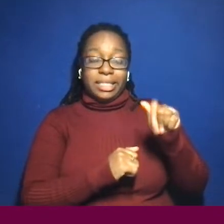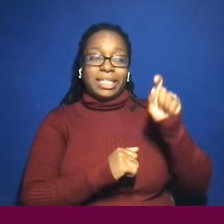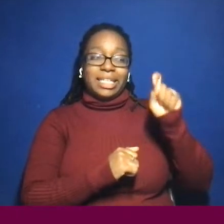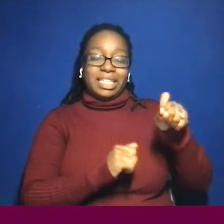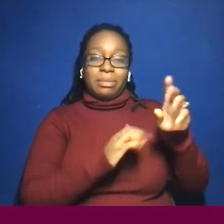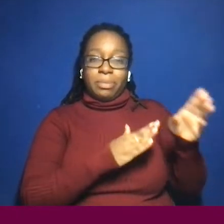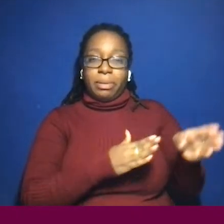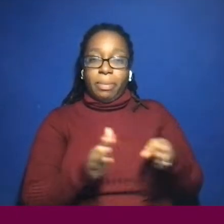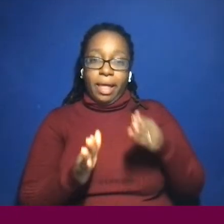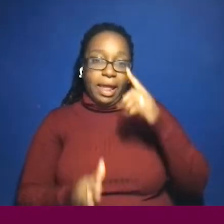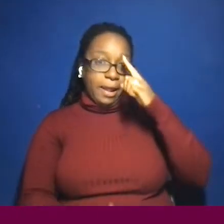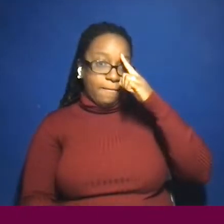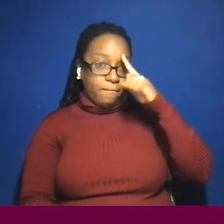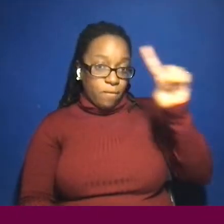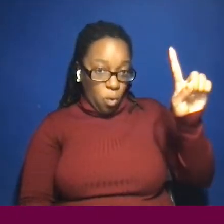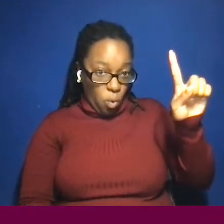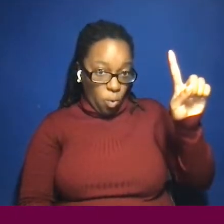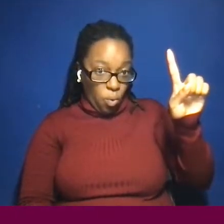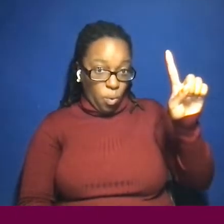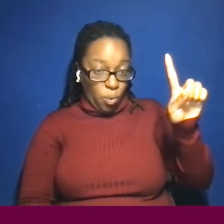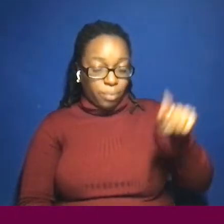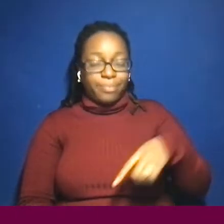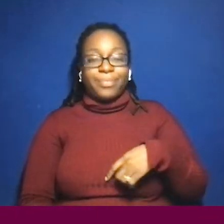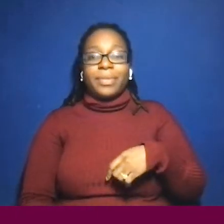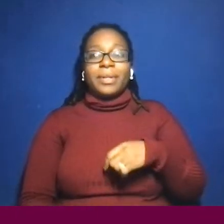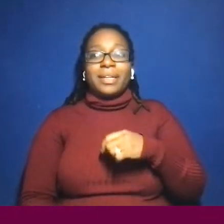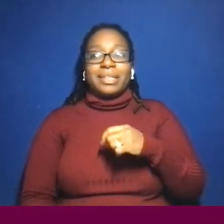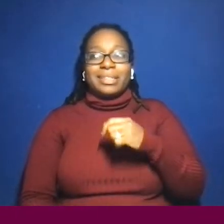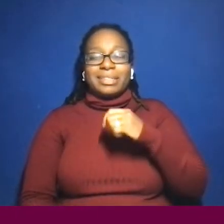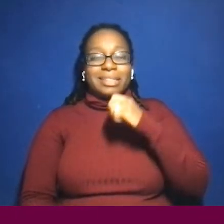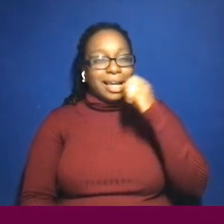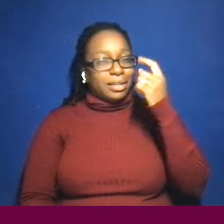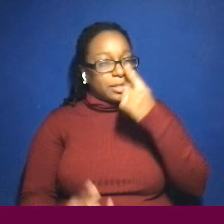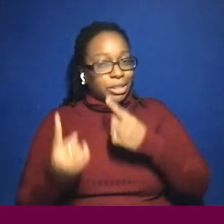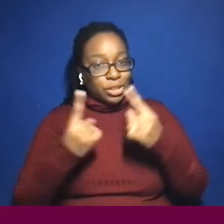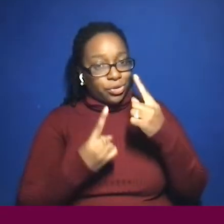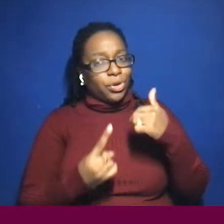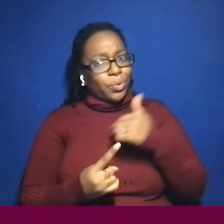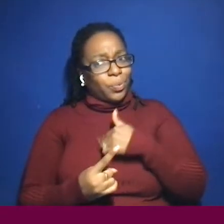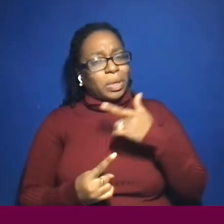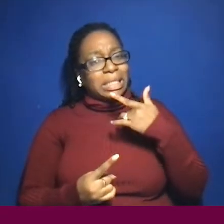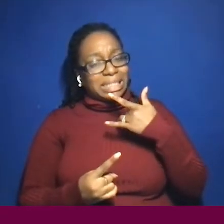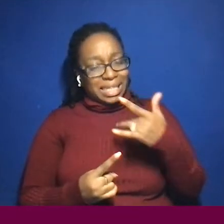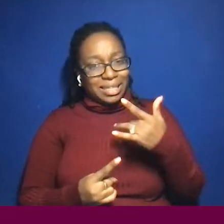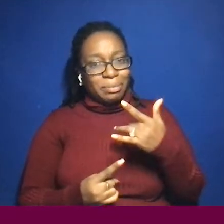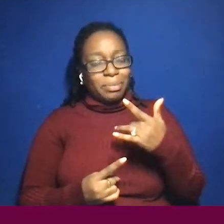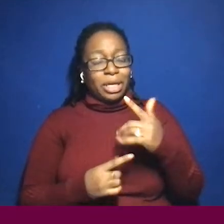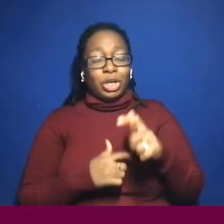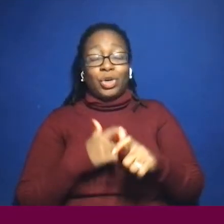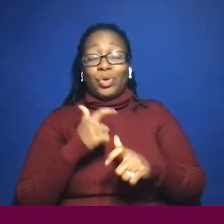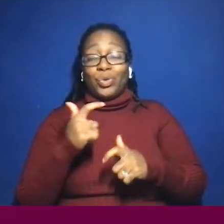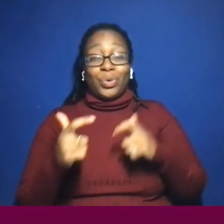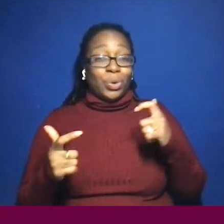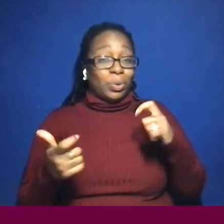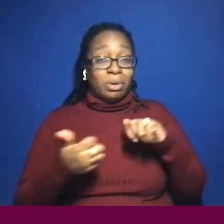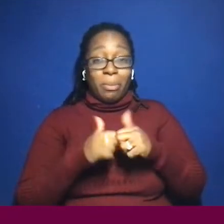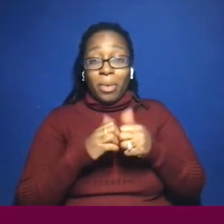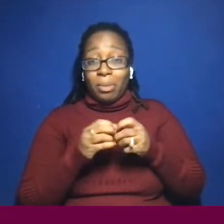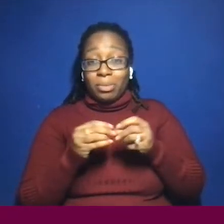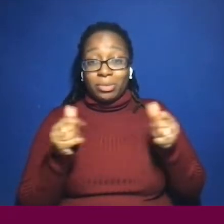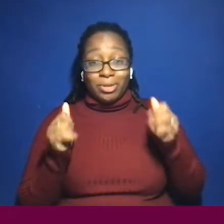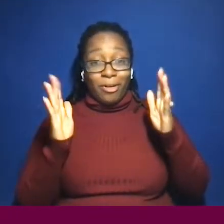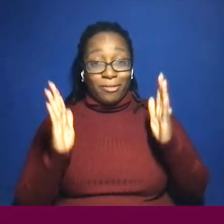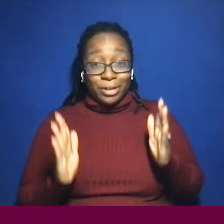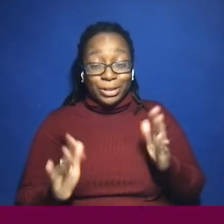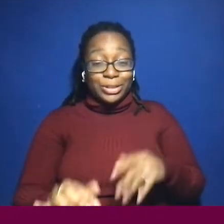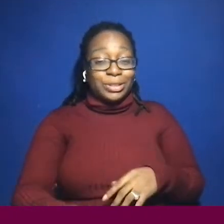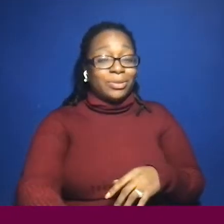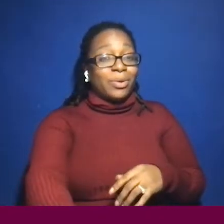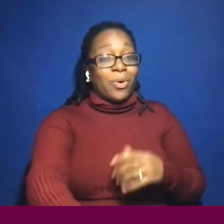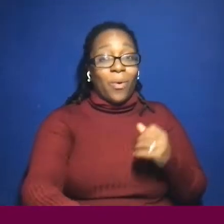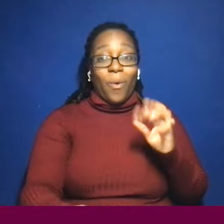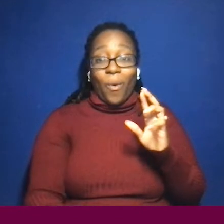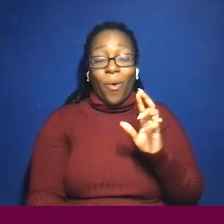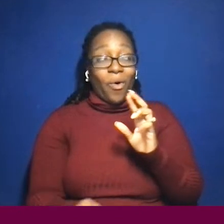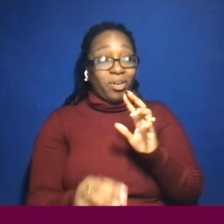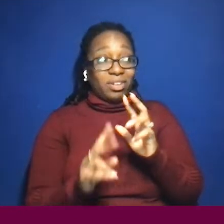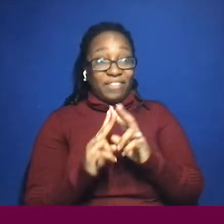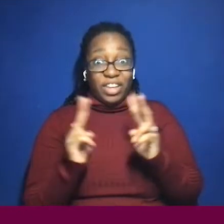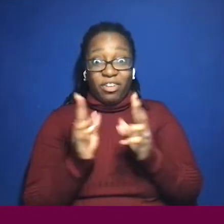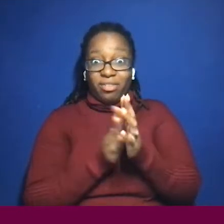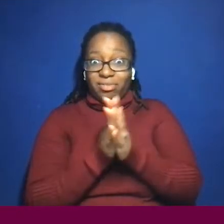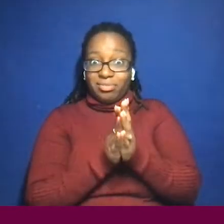than we are among the most resilient, we're master problem solvers. And so, to your fabulous example,